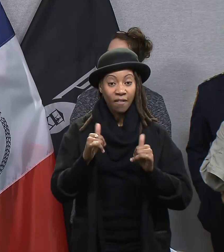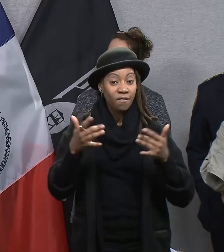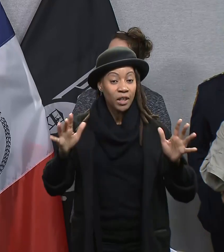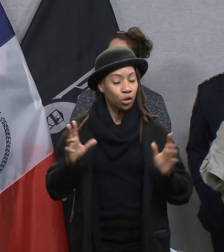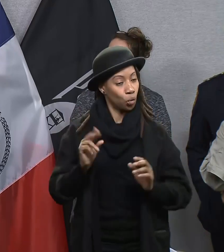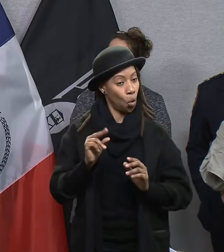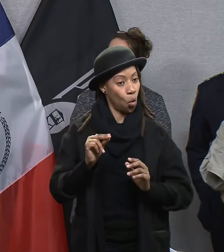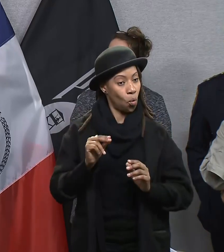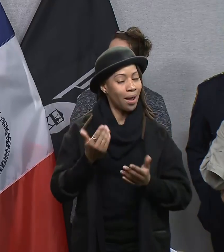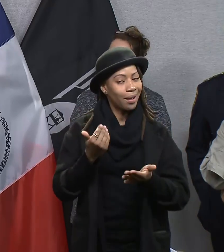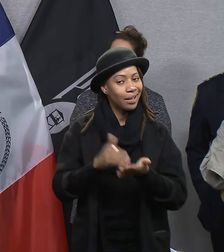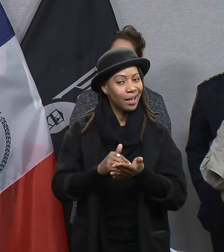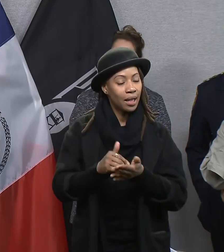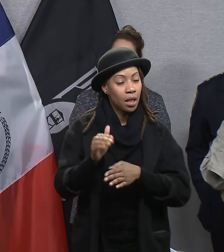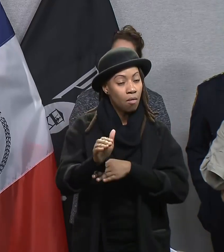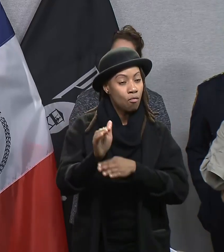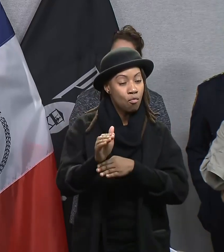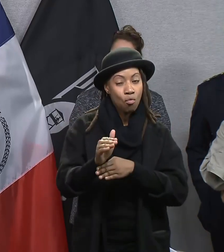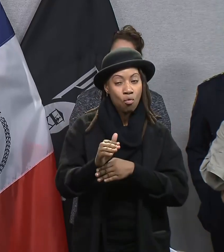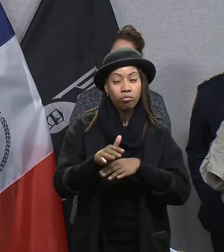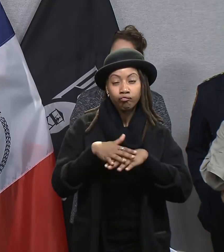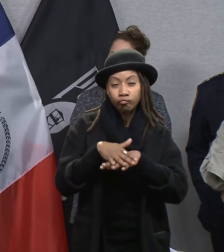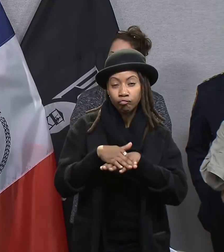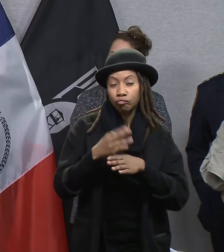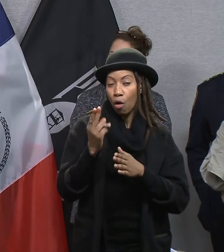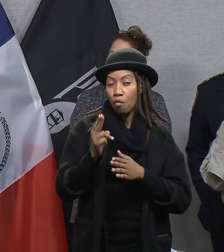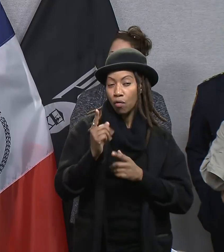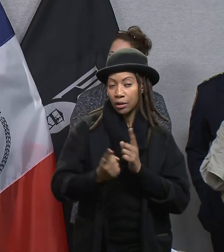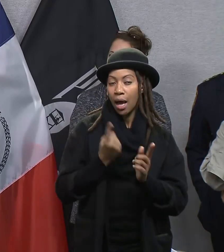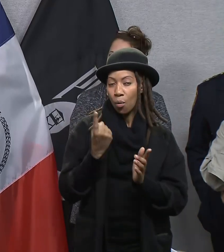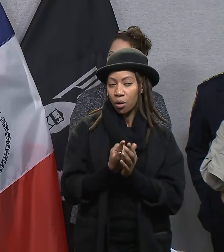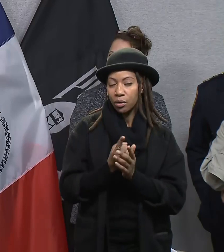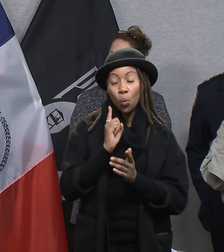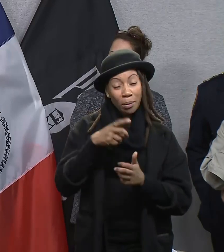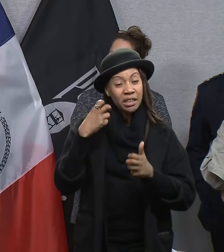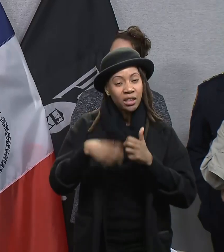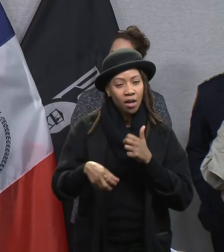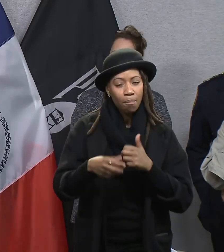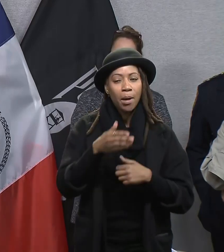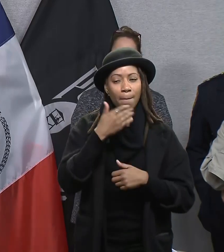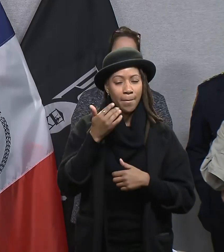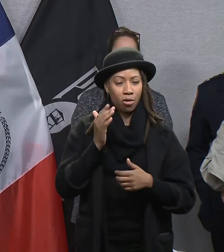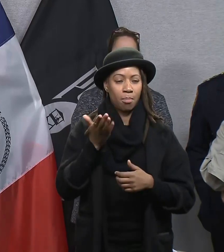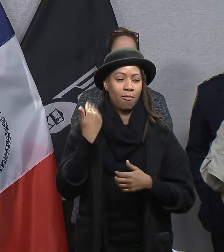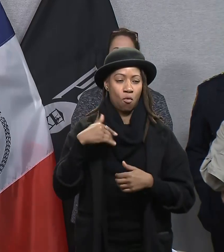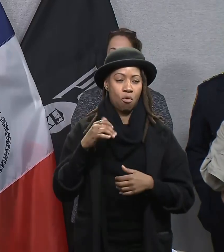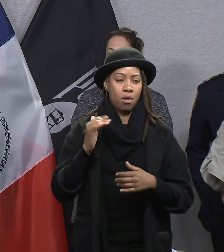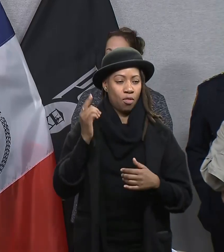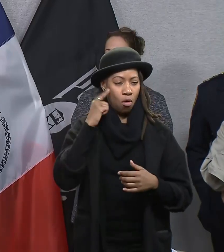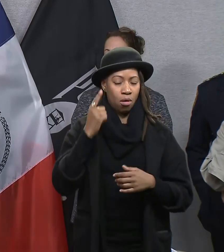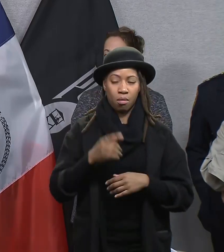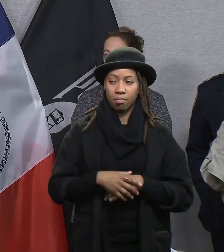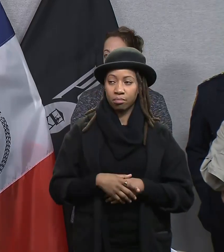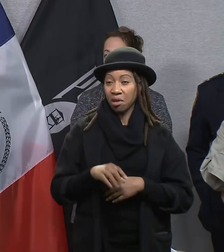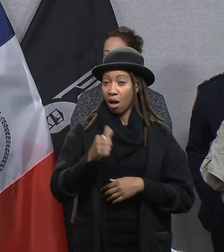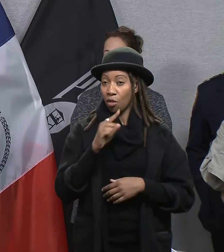RUSH HOUR WAS OVER. I THINK THIS IS A CASE ERWHE WE